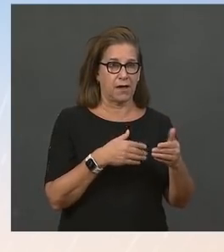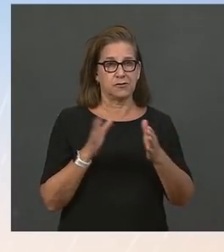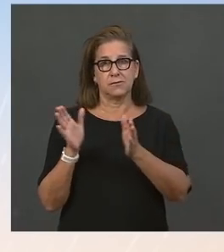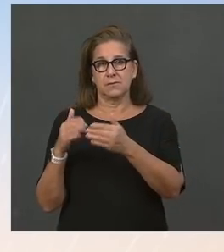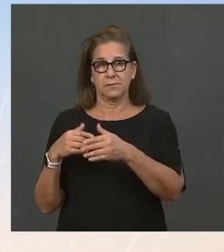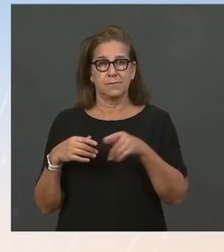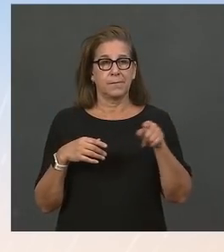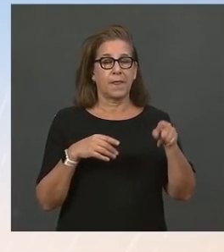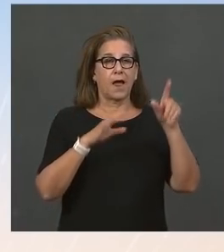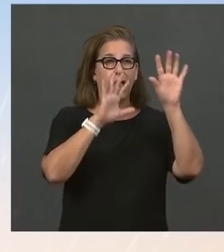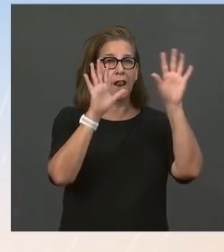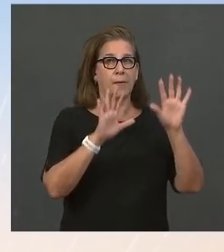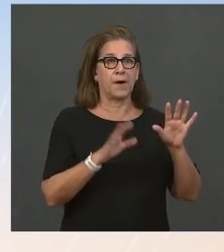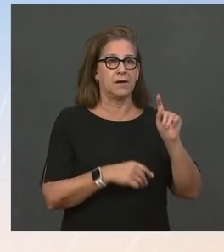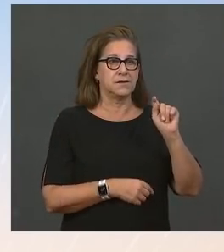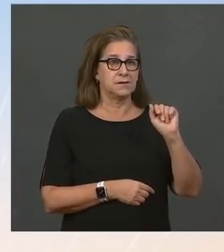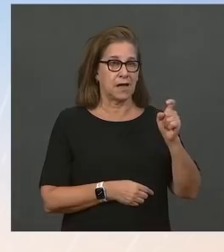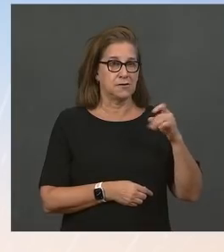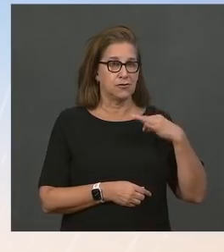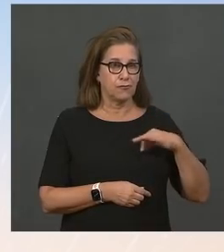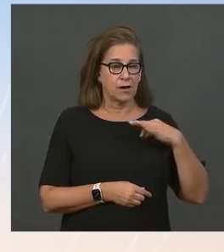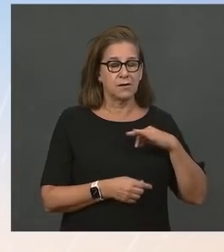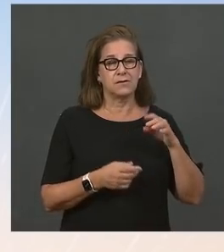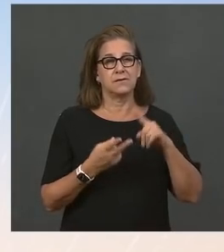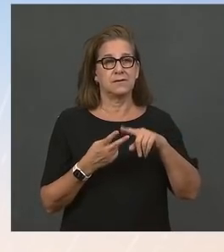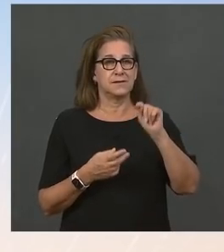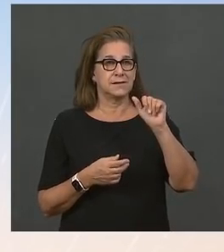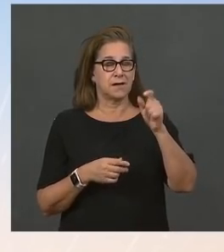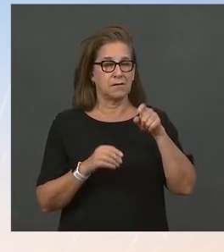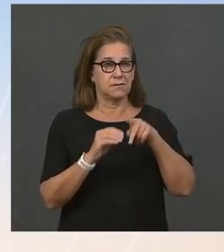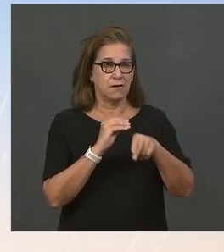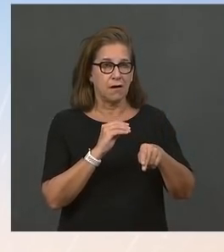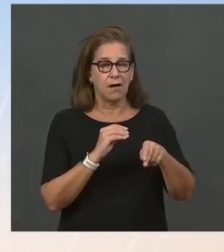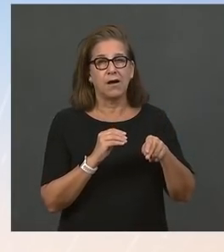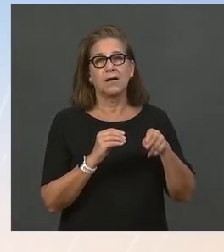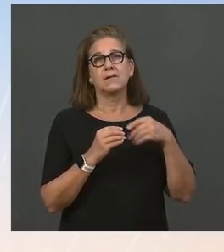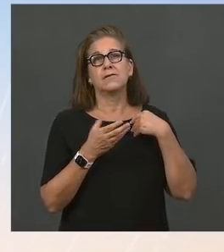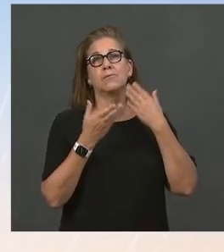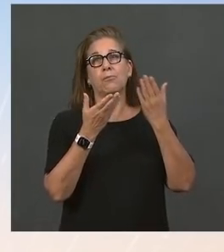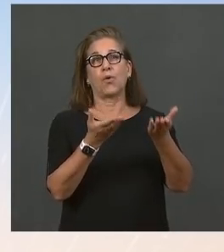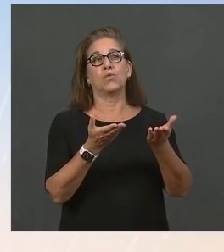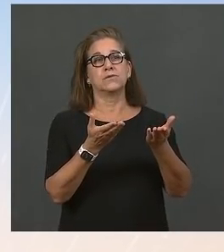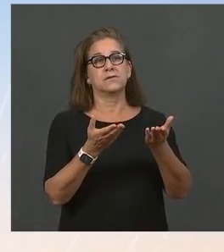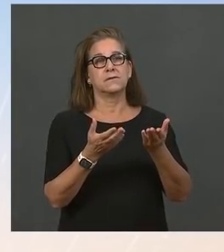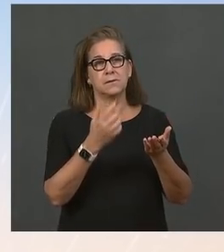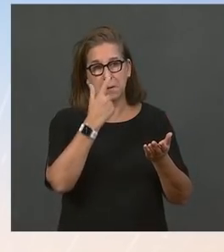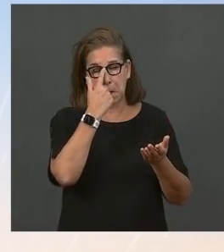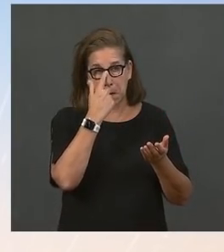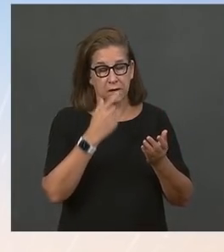which are -- have been a part of his proposal, has broad support in the Senate. There are also key components --